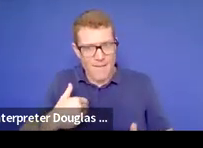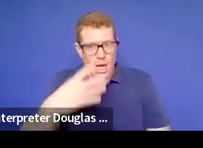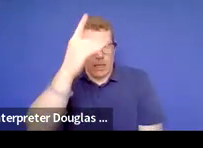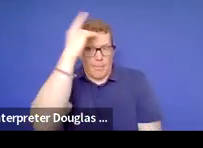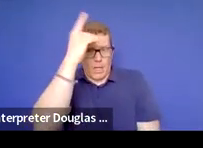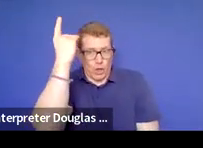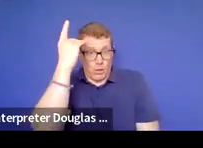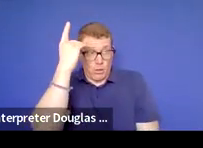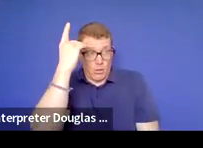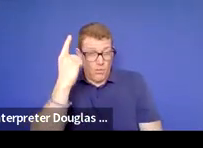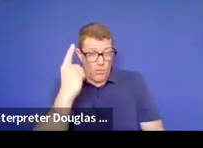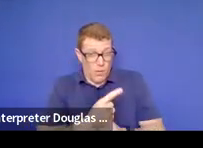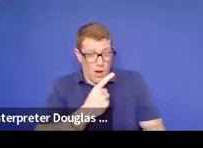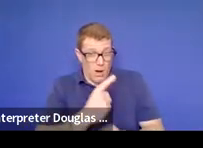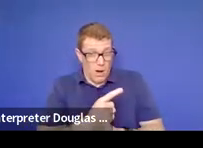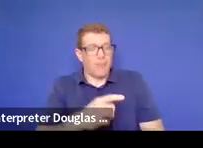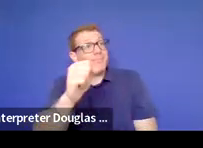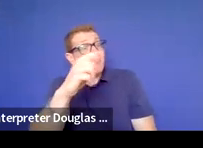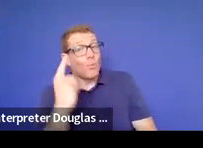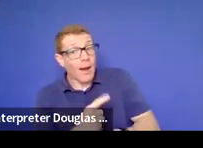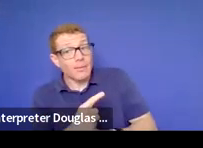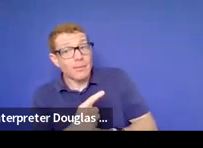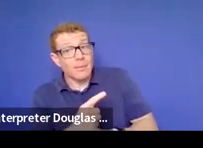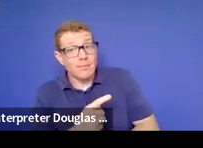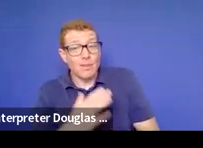of myself, I hope listen to this very informative session.